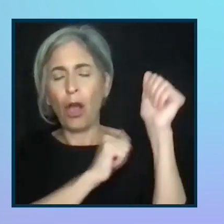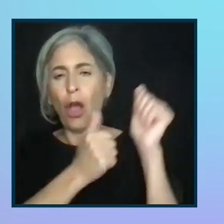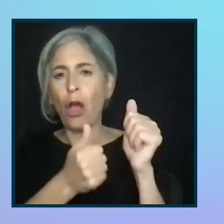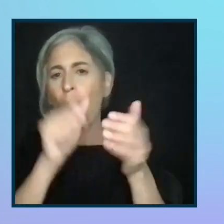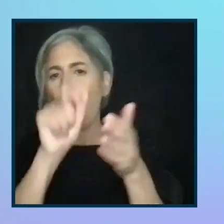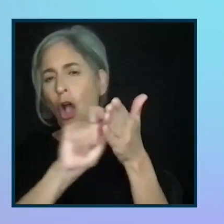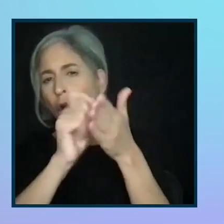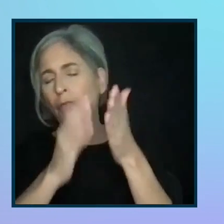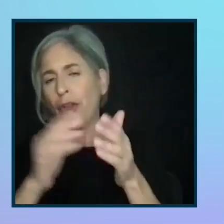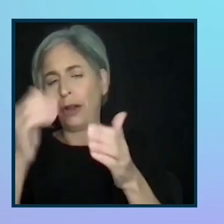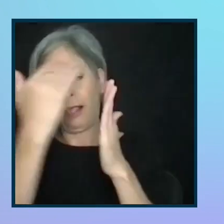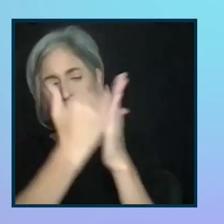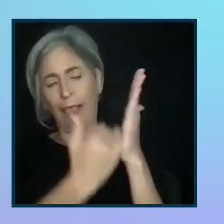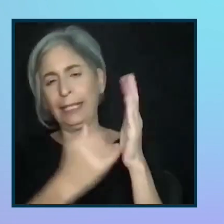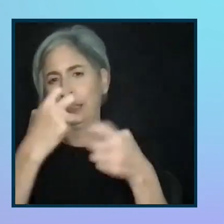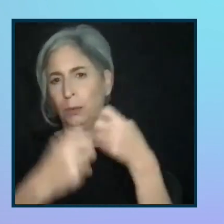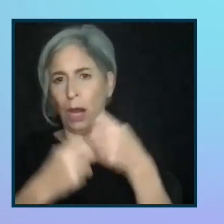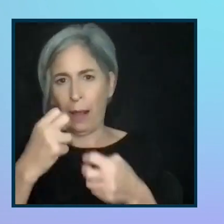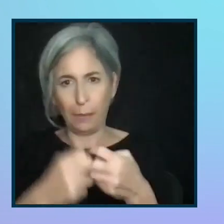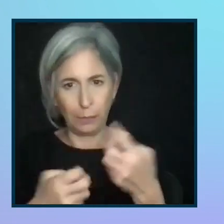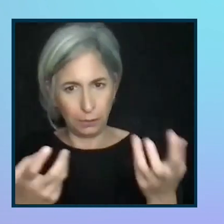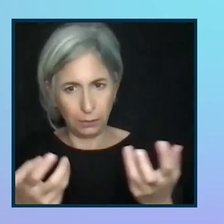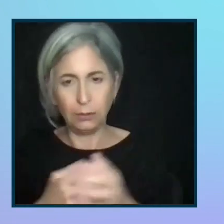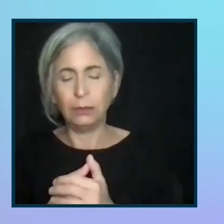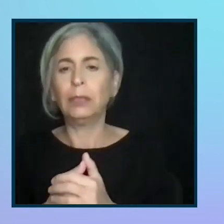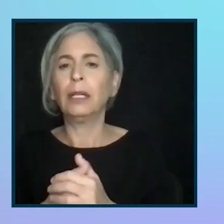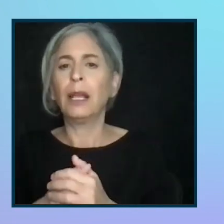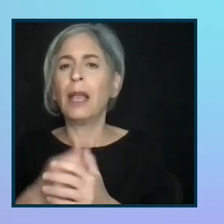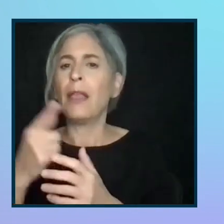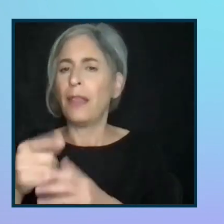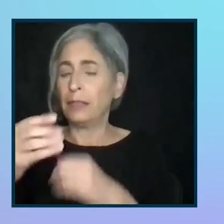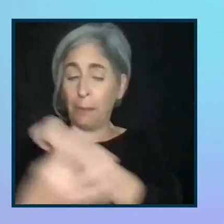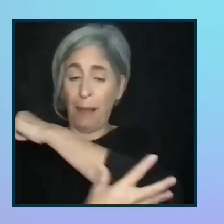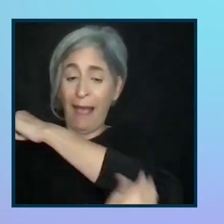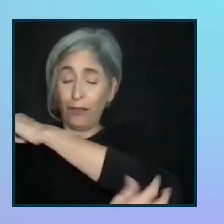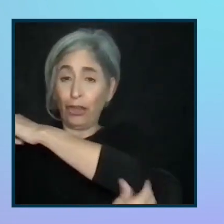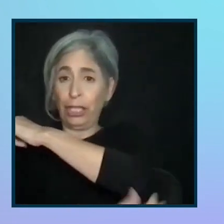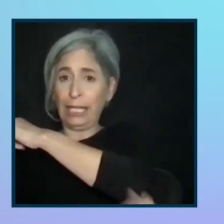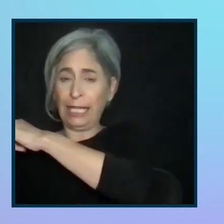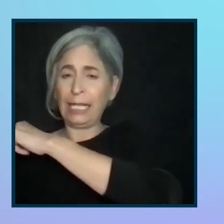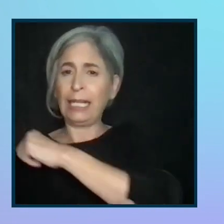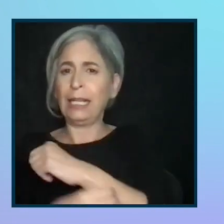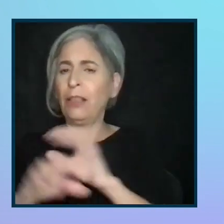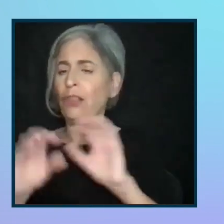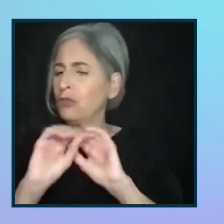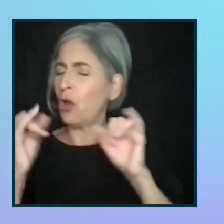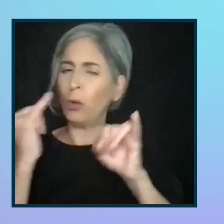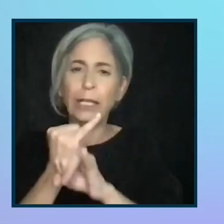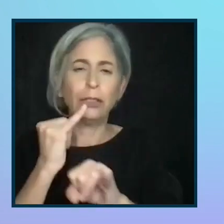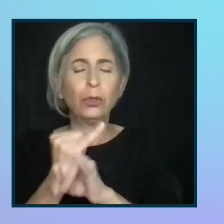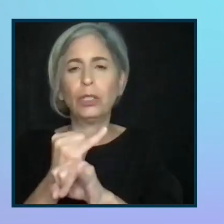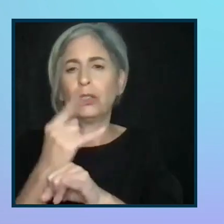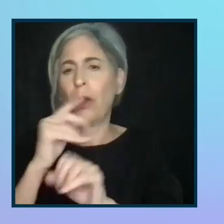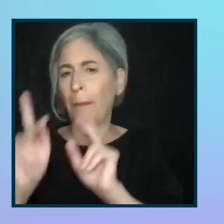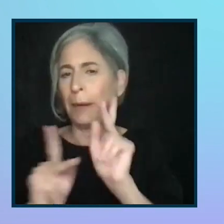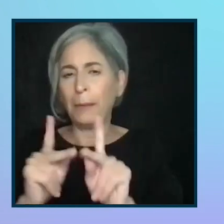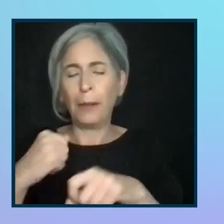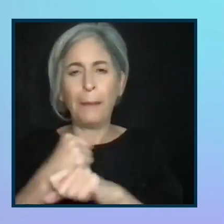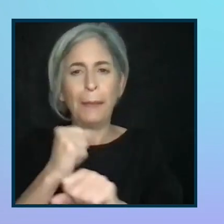And what he said with author-less problems is there's poverty, but there's no institutions or persons making anyone poor.